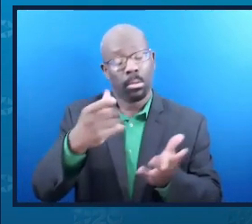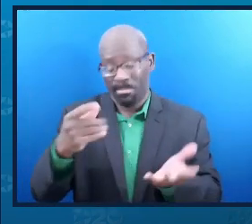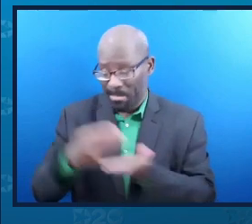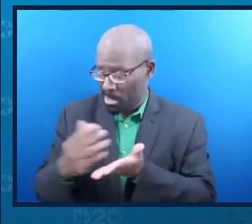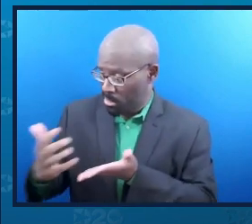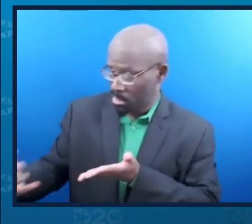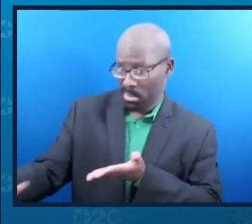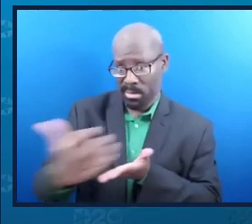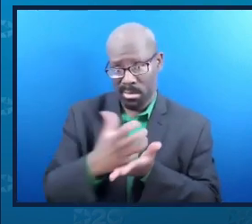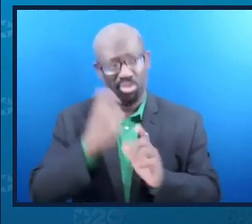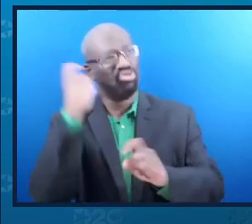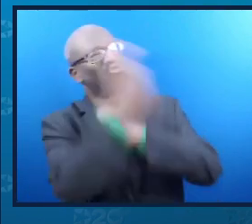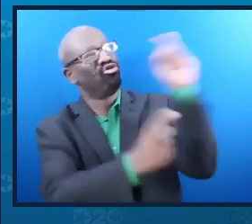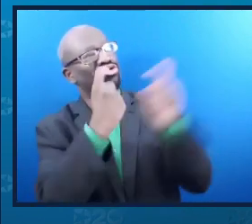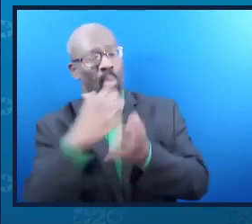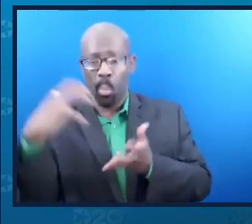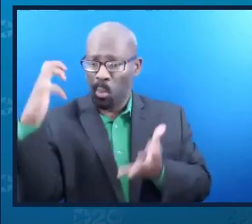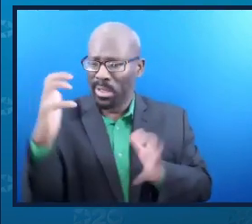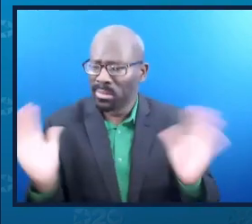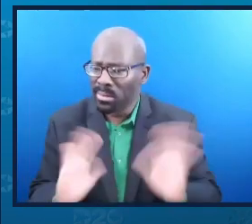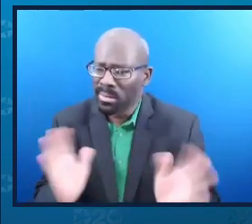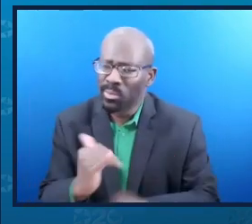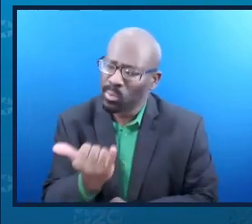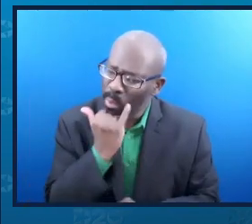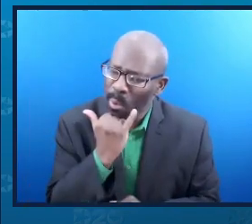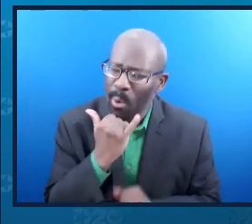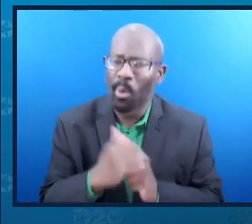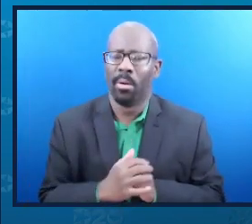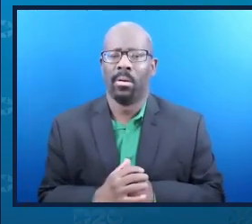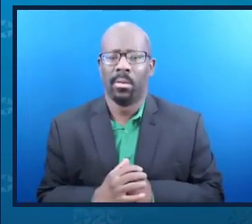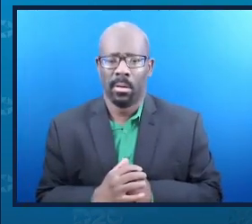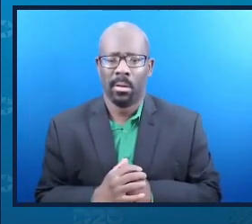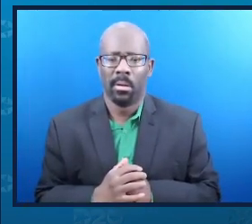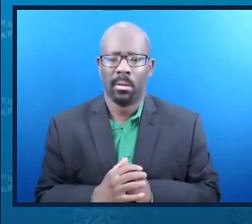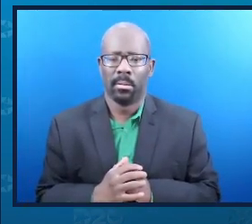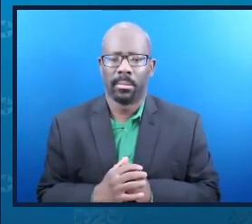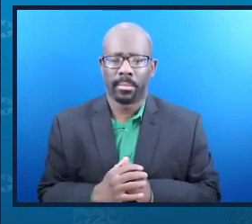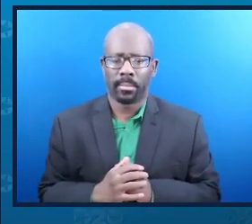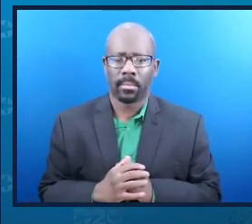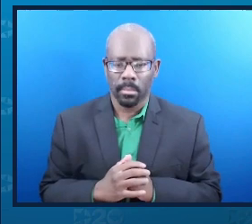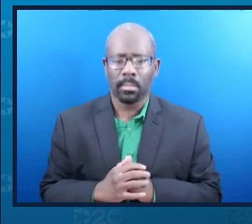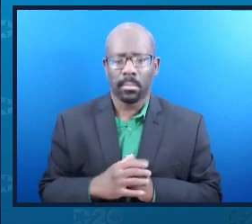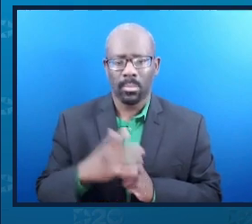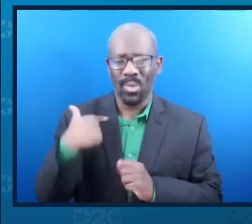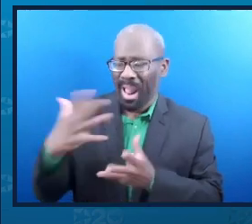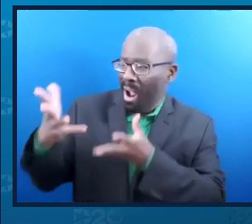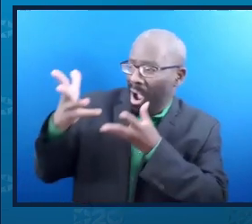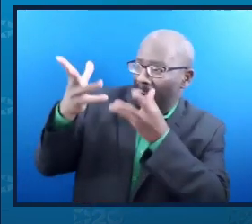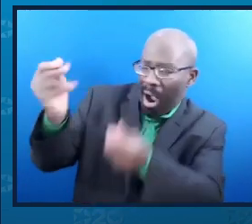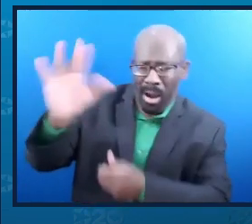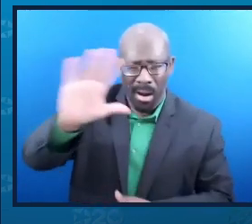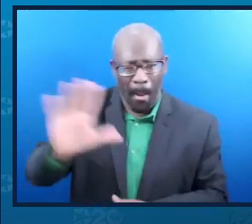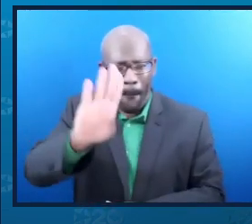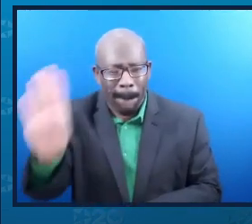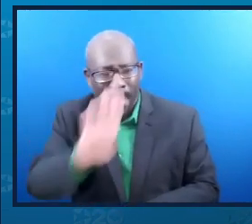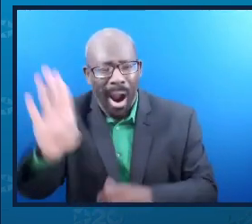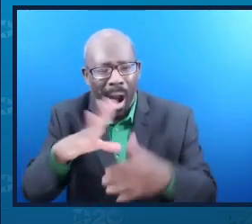MEDICARE.